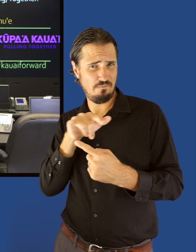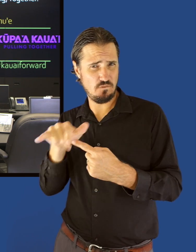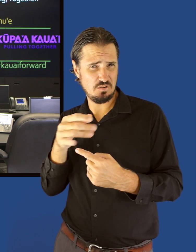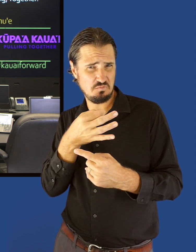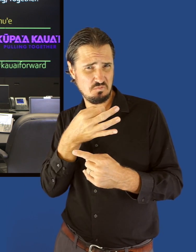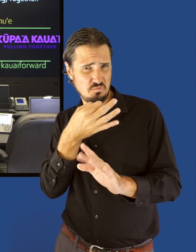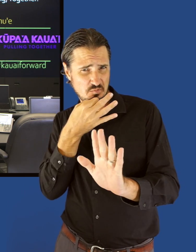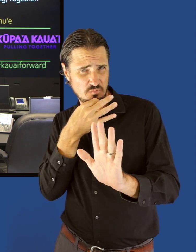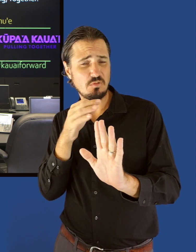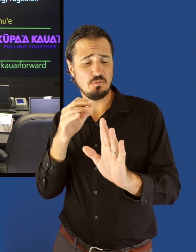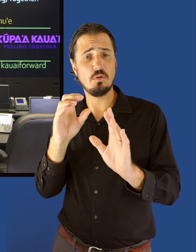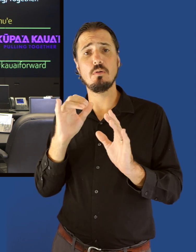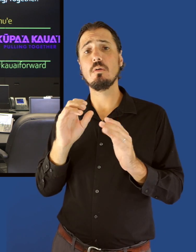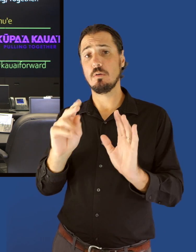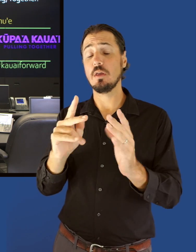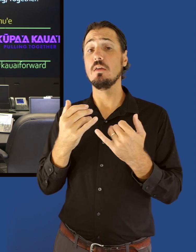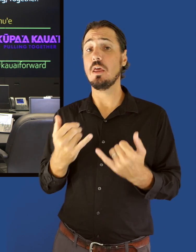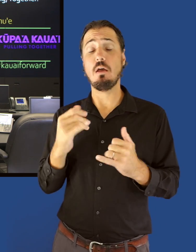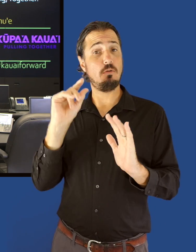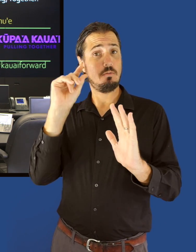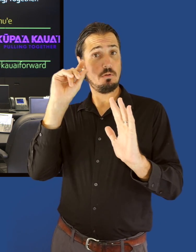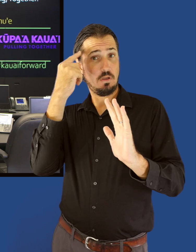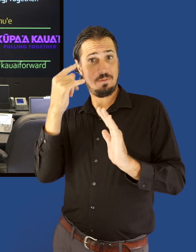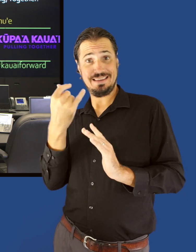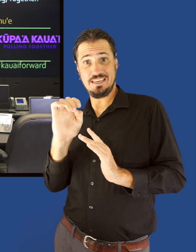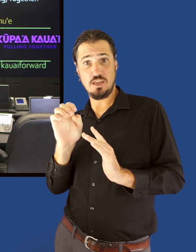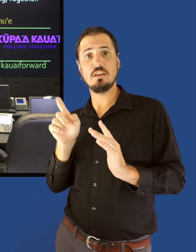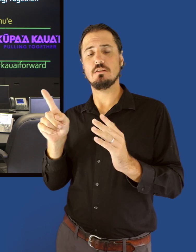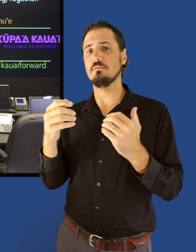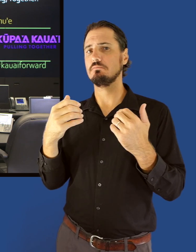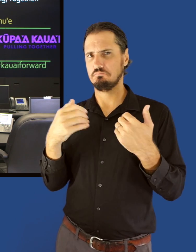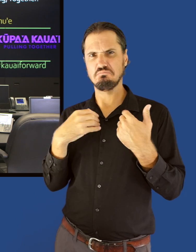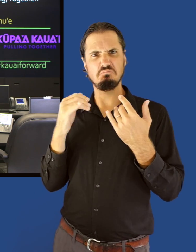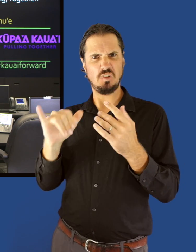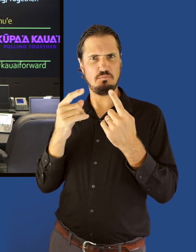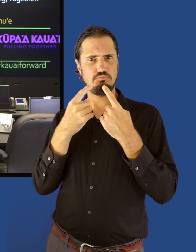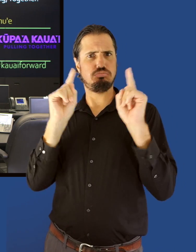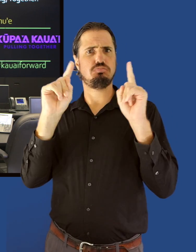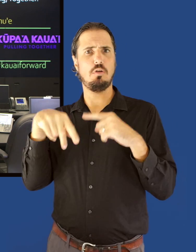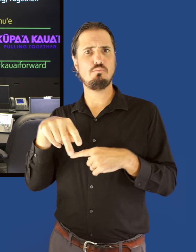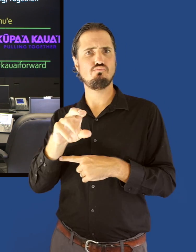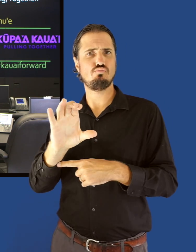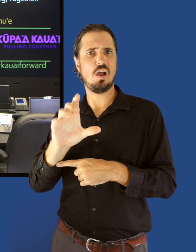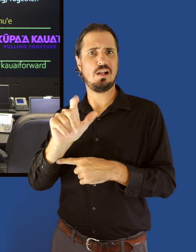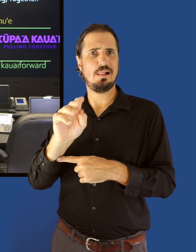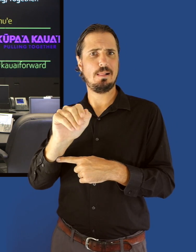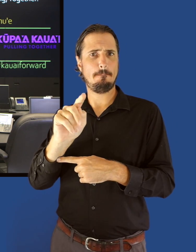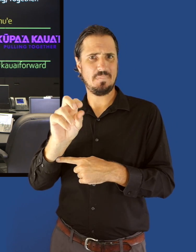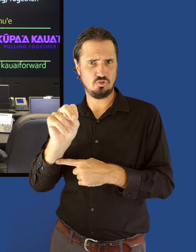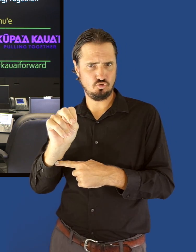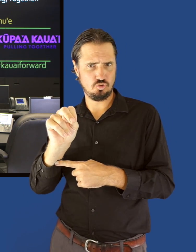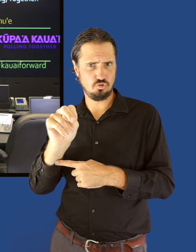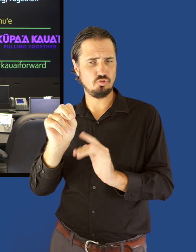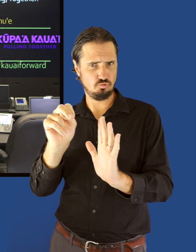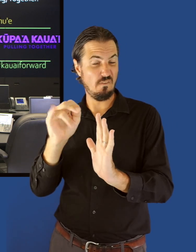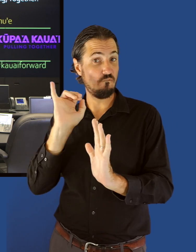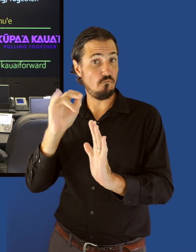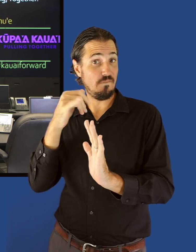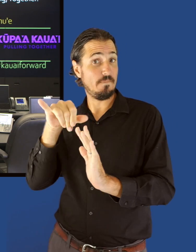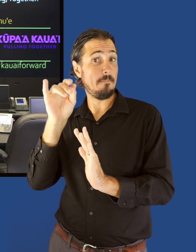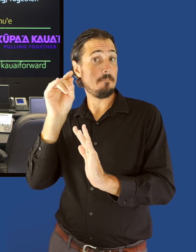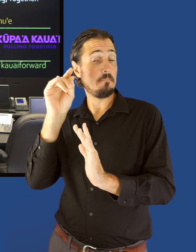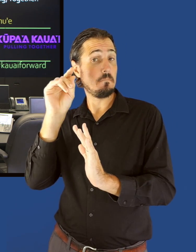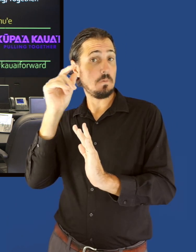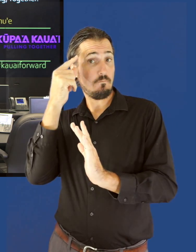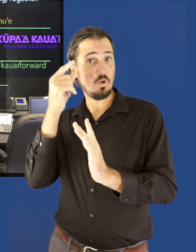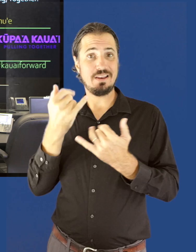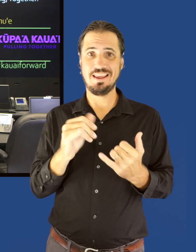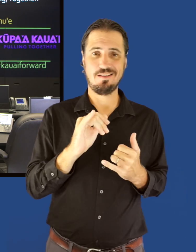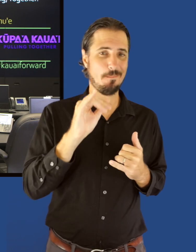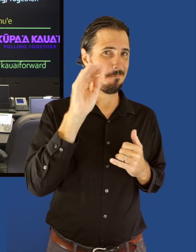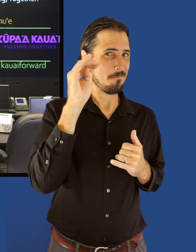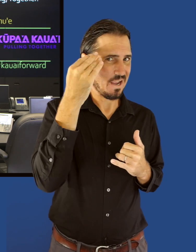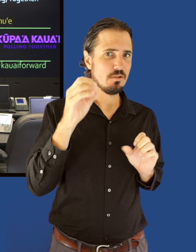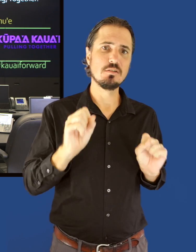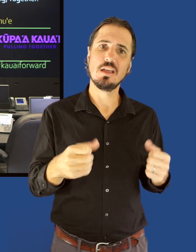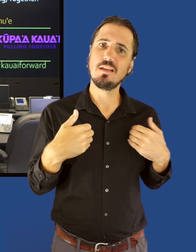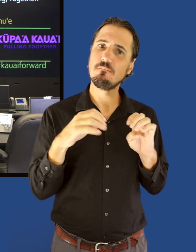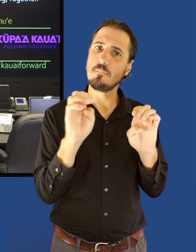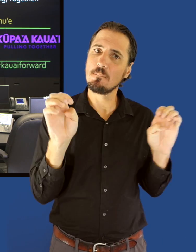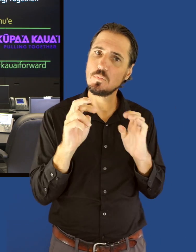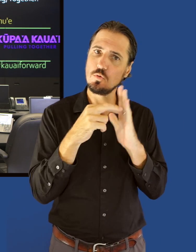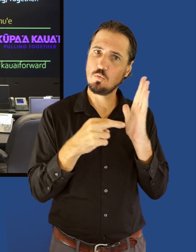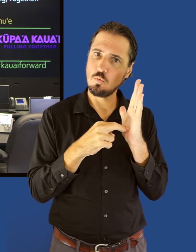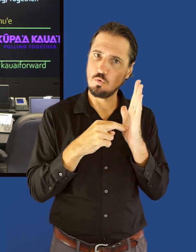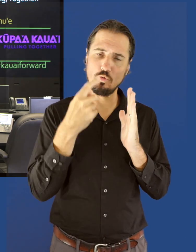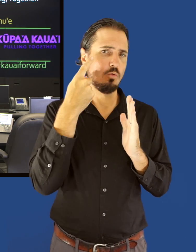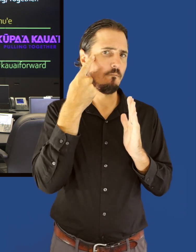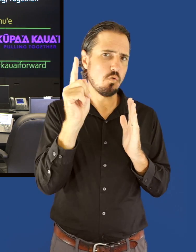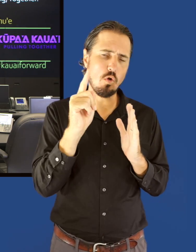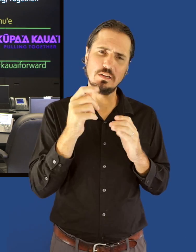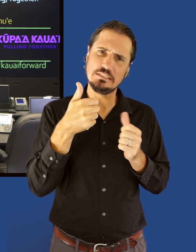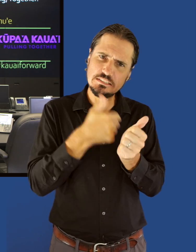In addition to the Governor’s statewide Emergency Proclamation, each county Mayor has the authority to create Mayor’s Emergency Rules for their respective counties. We often refer to these